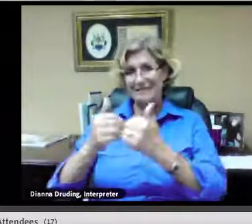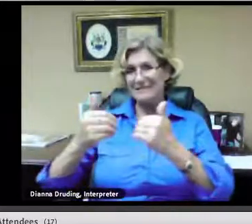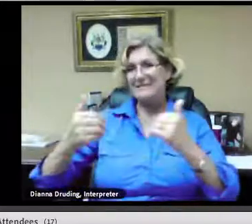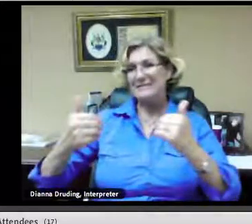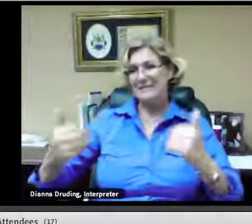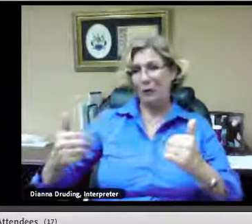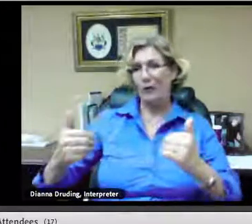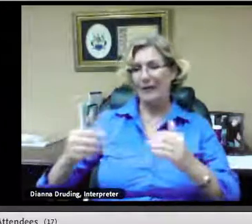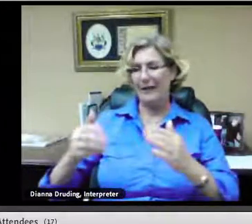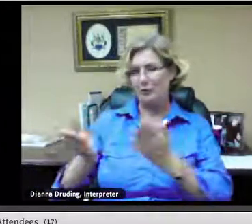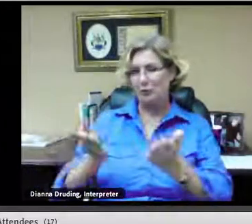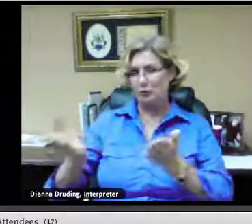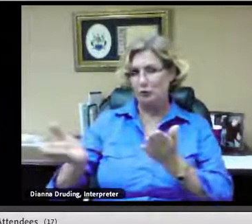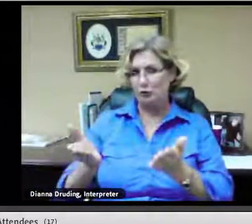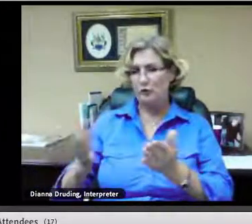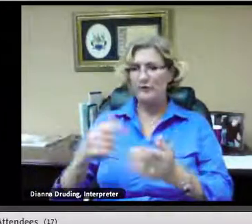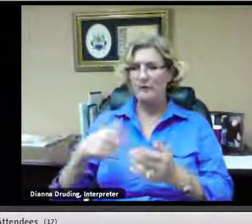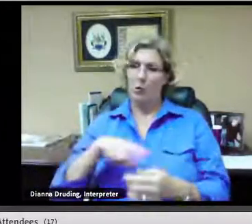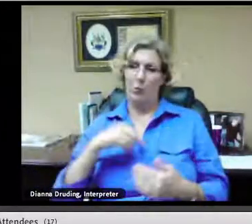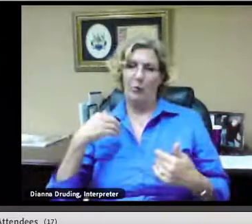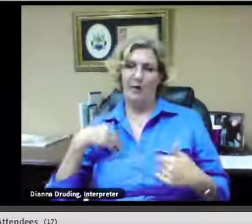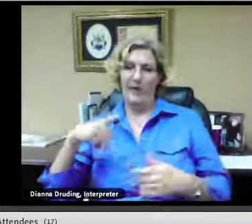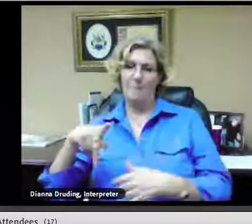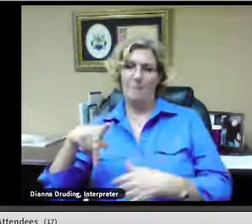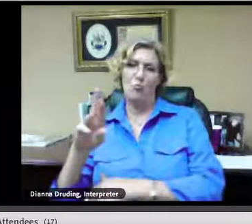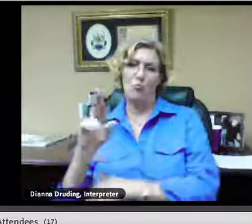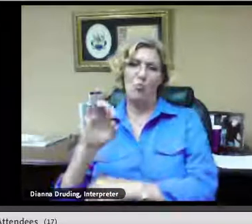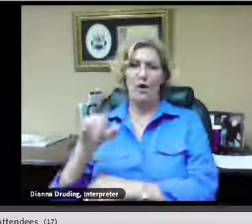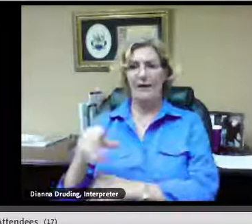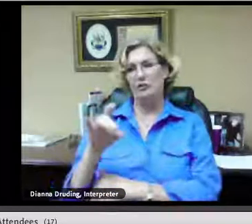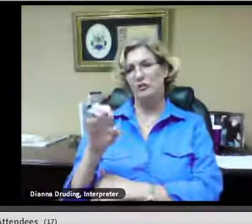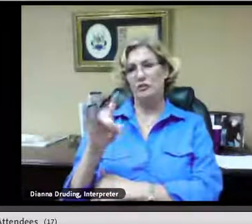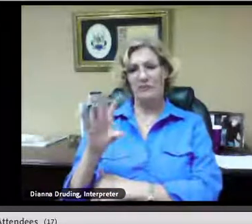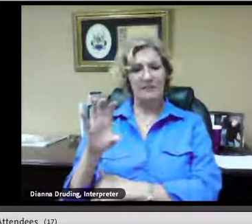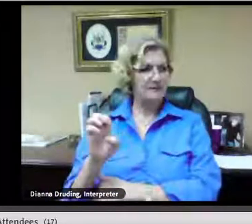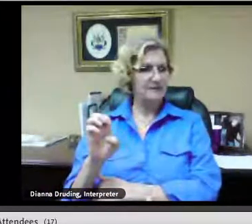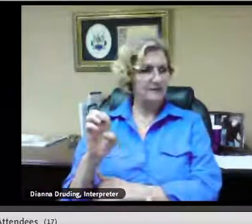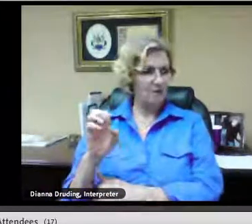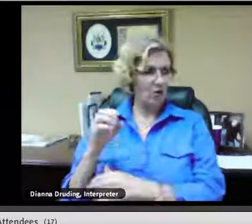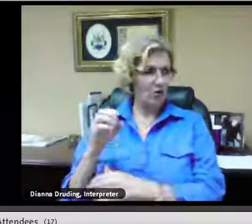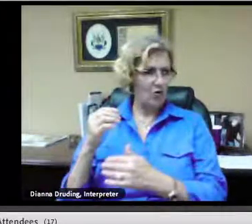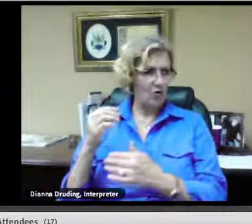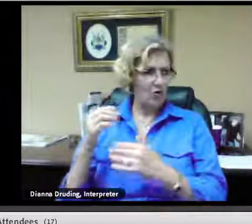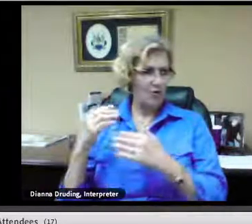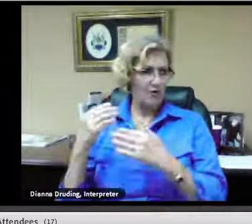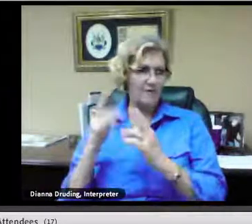or we devalue people with disabilities. Note that the medical model is in there as kind of a part of this,